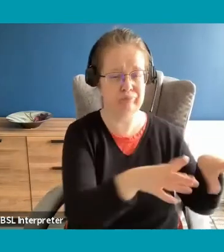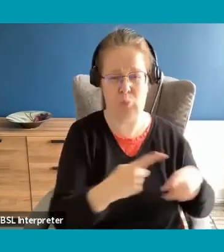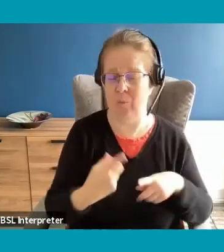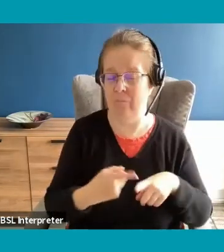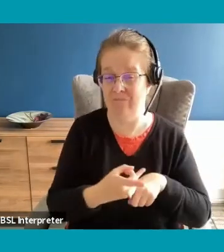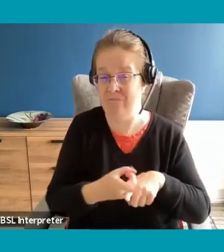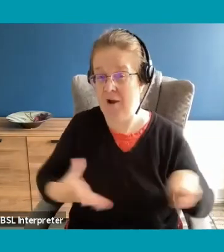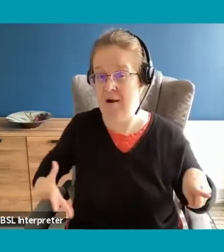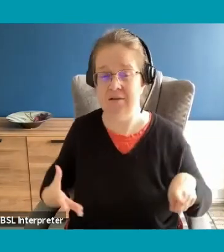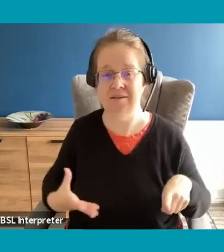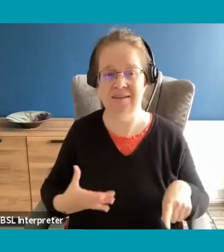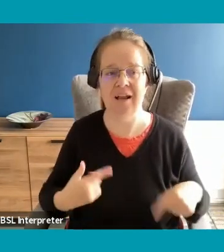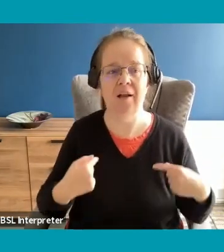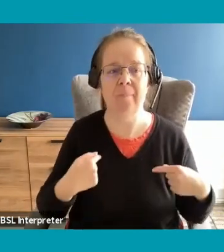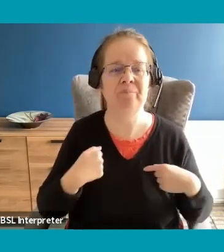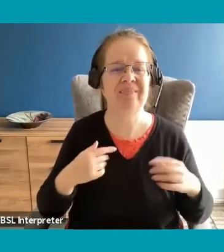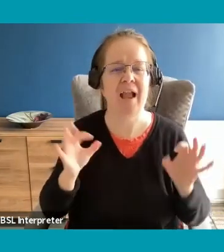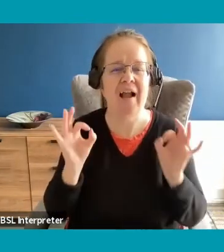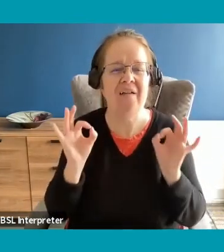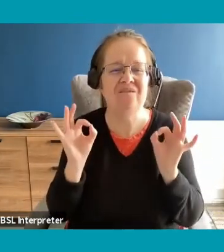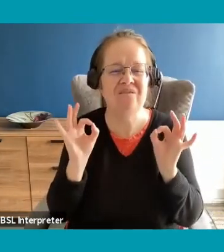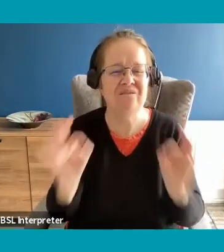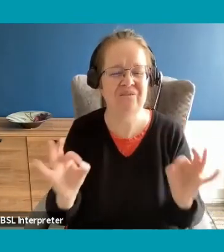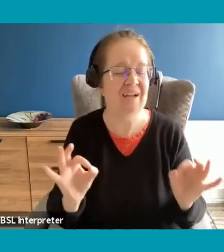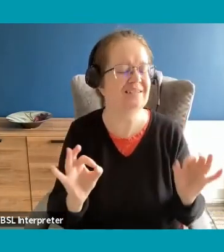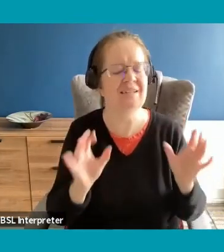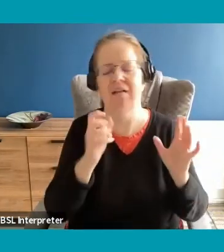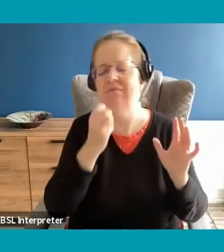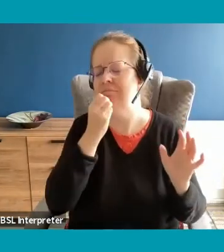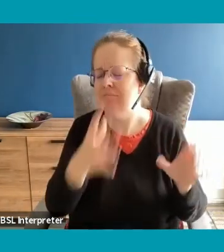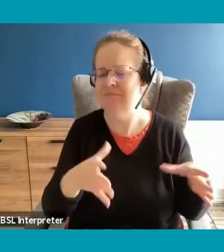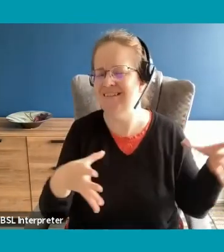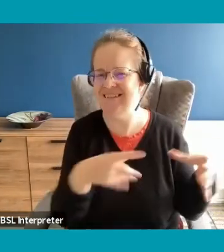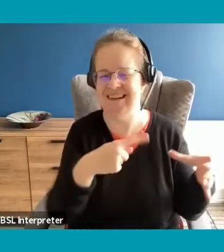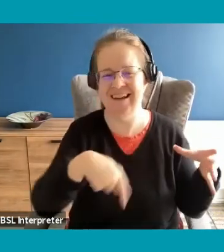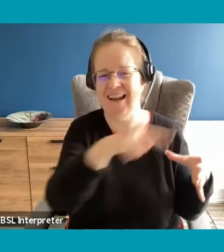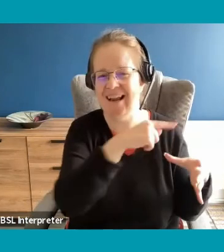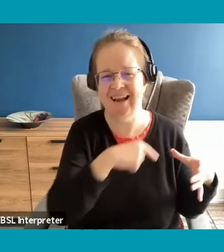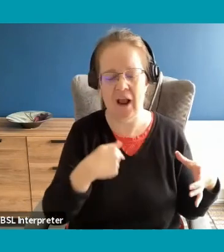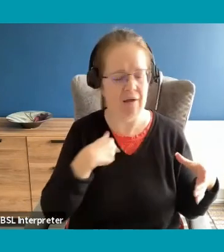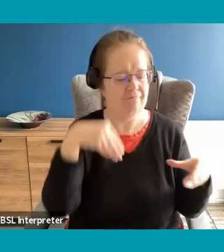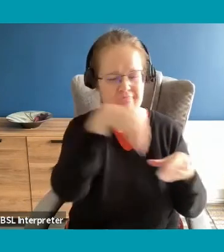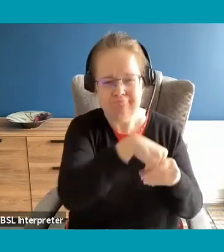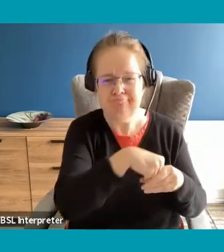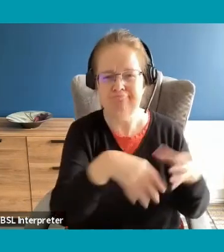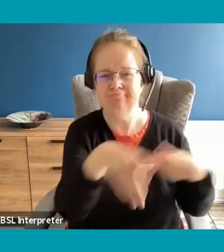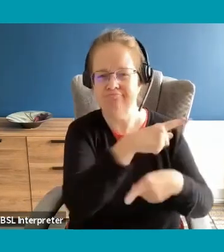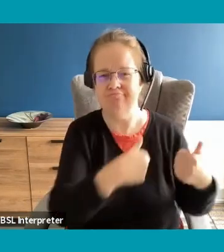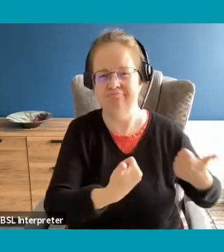I have an absolutely fantastic team that I work with and I'm part of, you know, and they they really kind of keep